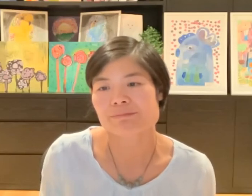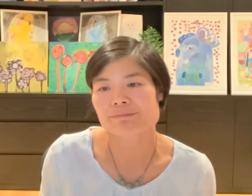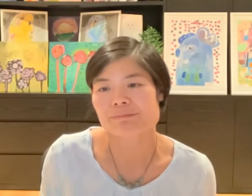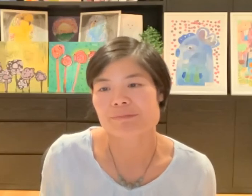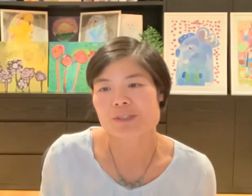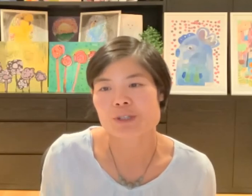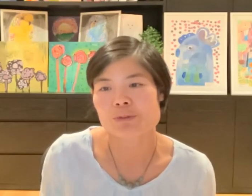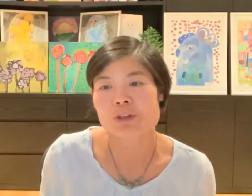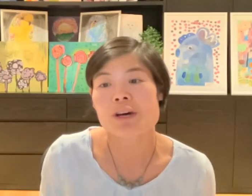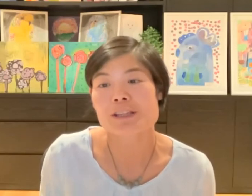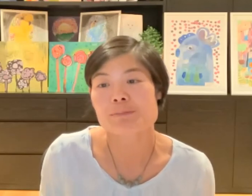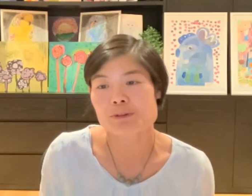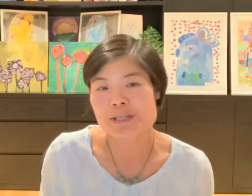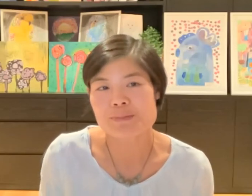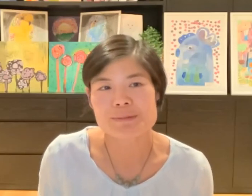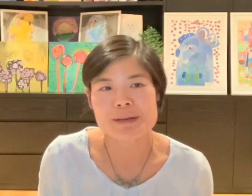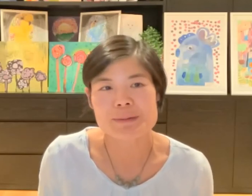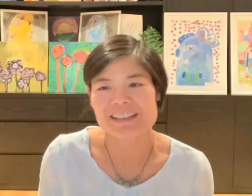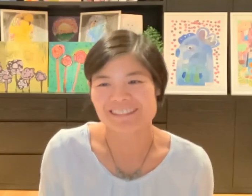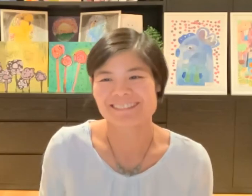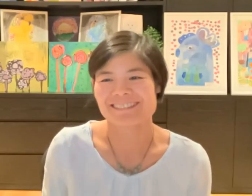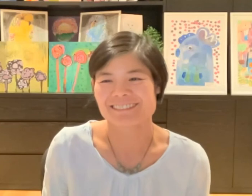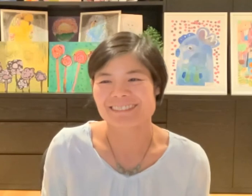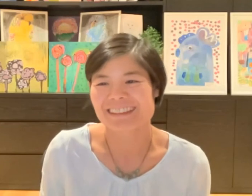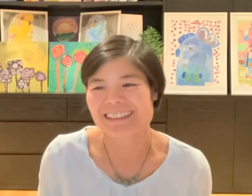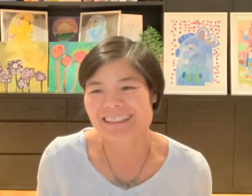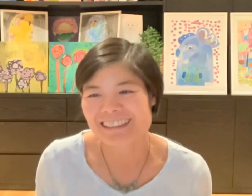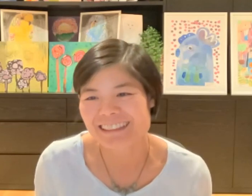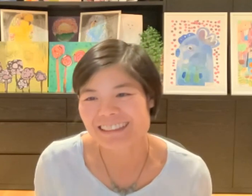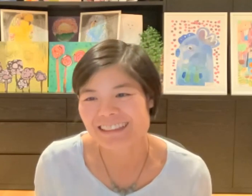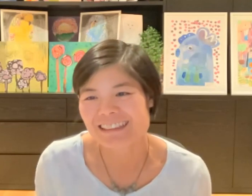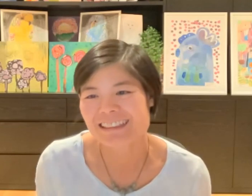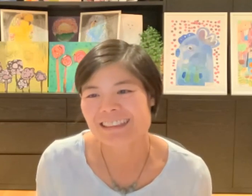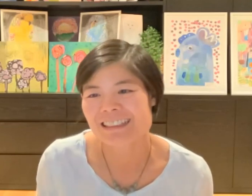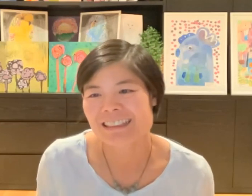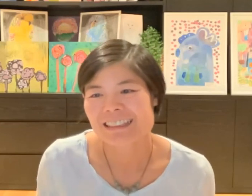study. Not at the moment, but maybe.